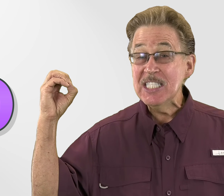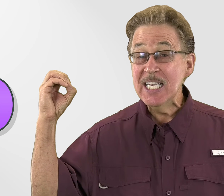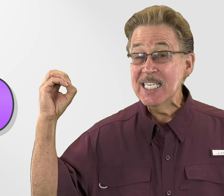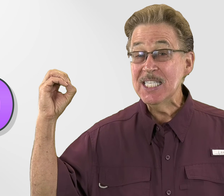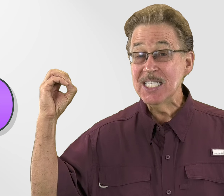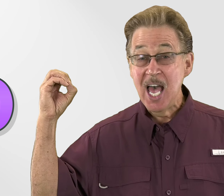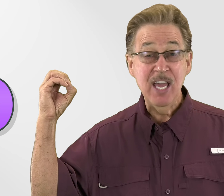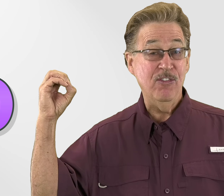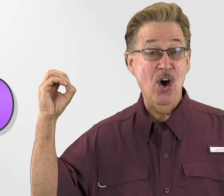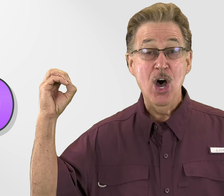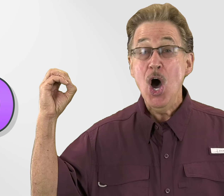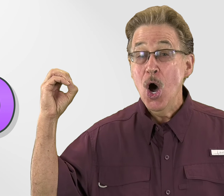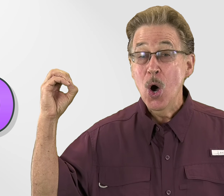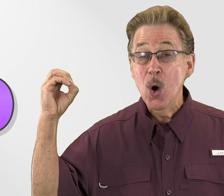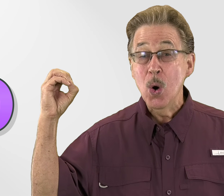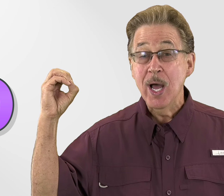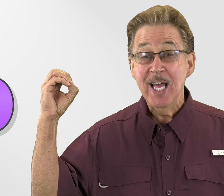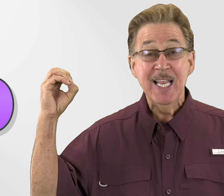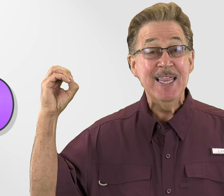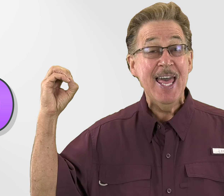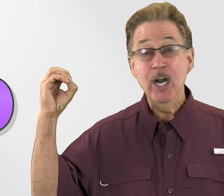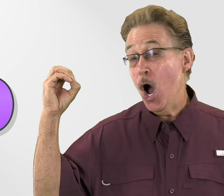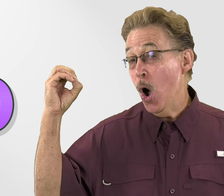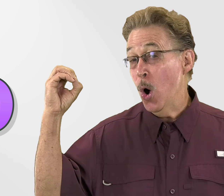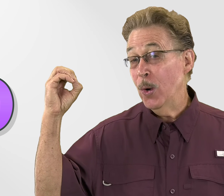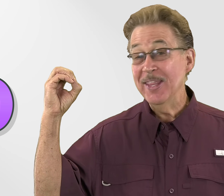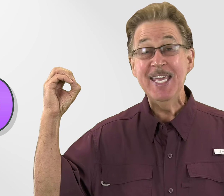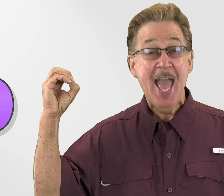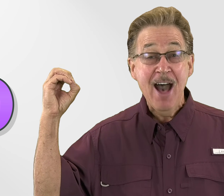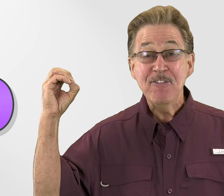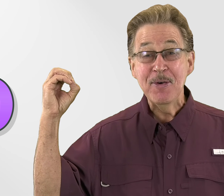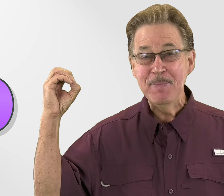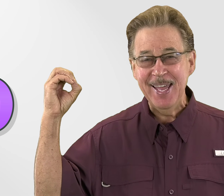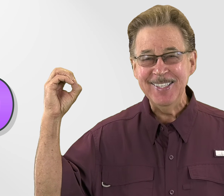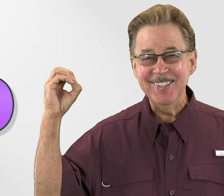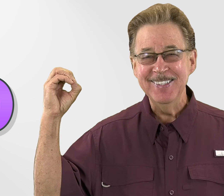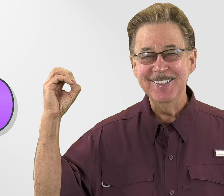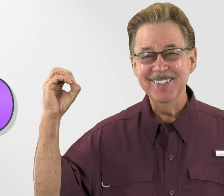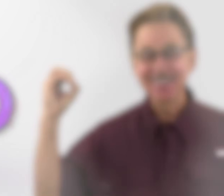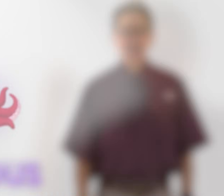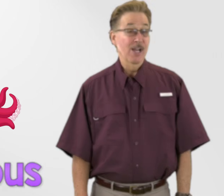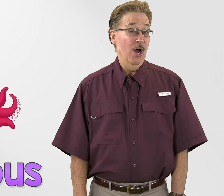This is the sign for O o Letter O o in the alphabet